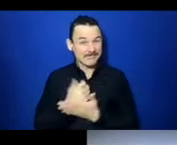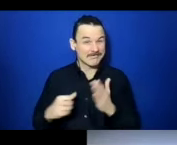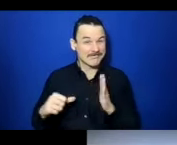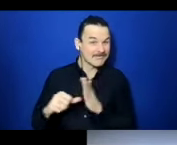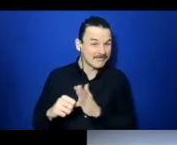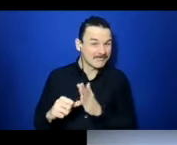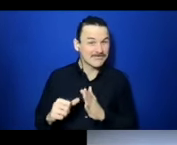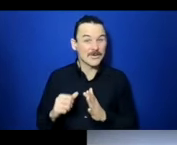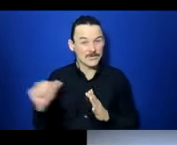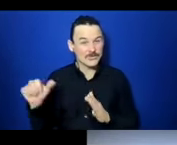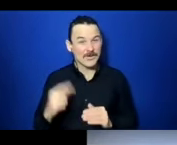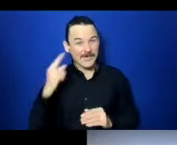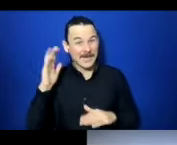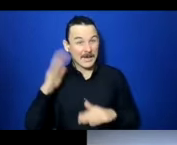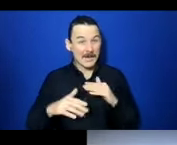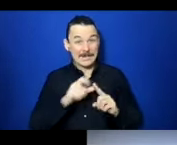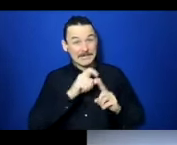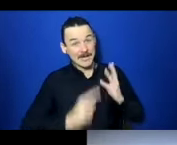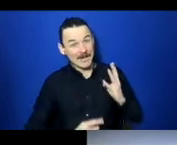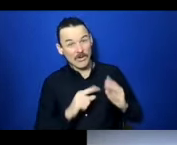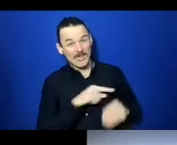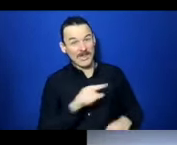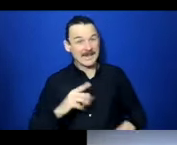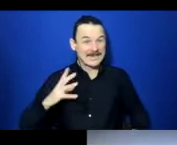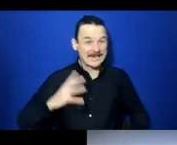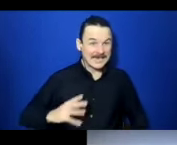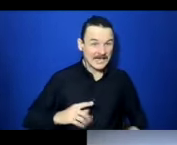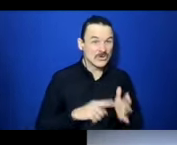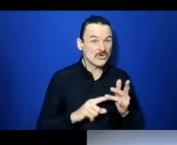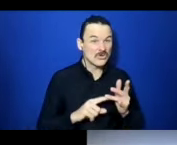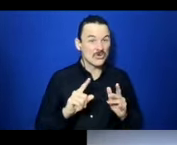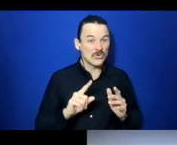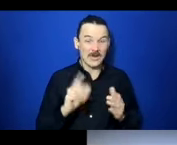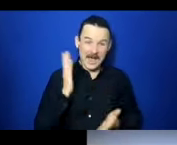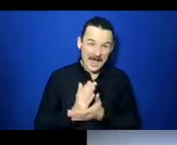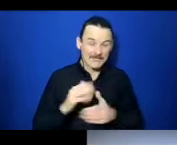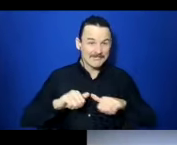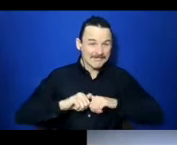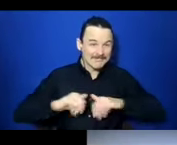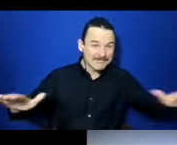for your technology investments As an entrepreneur you should be doing that in order to